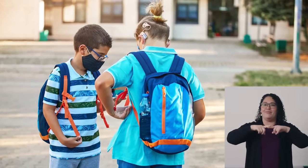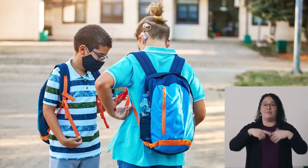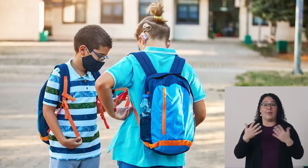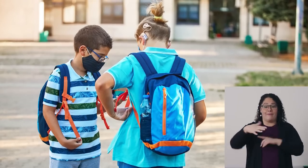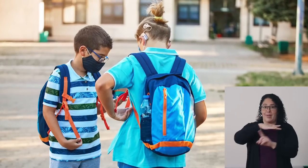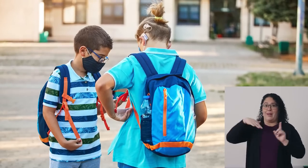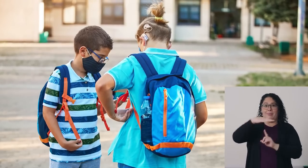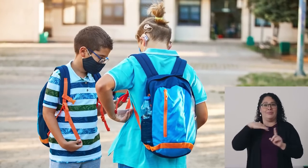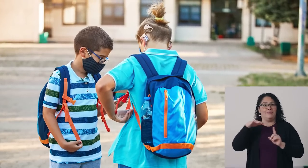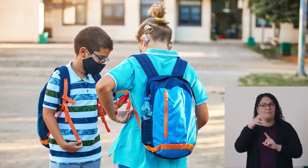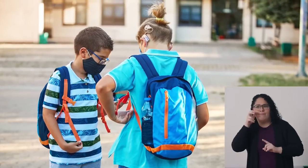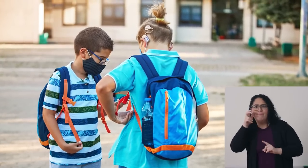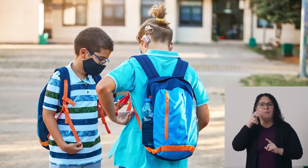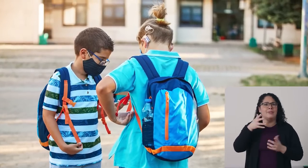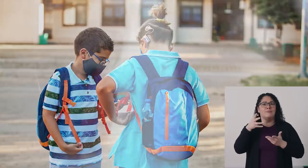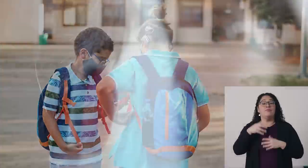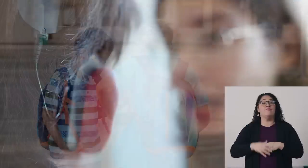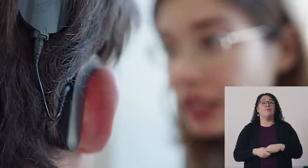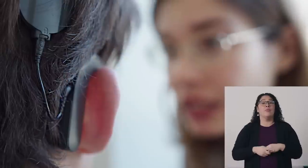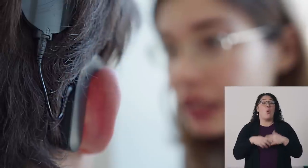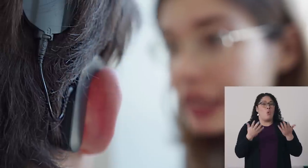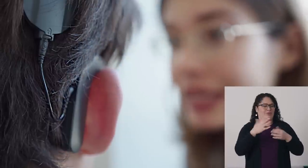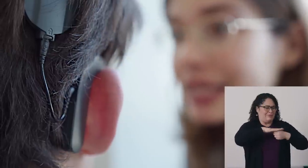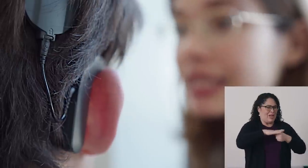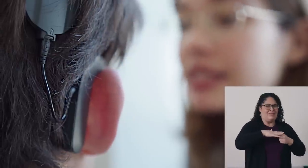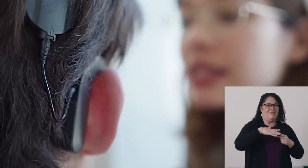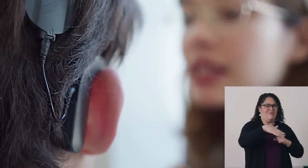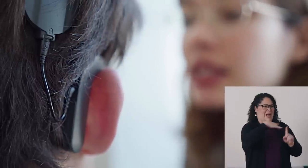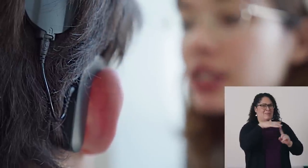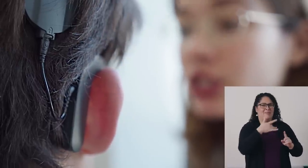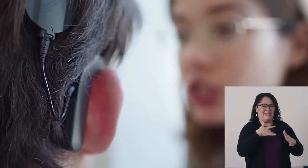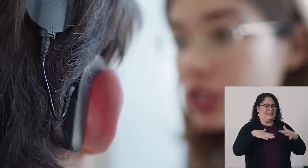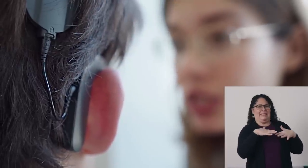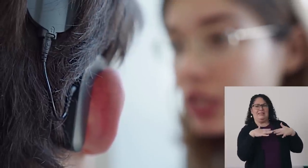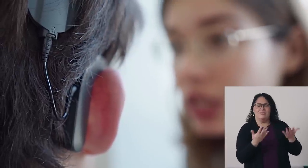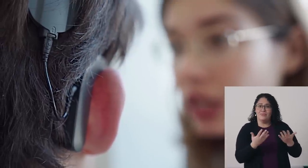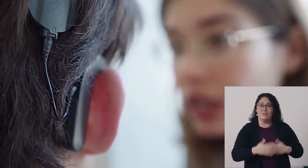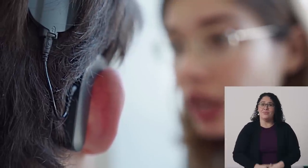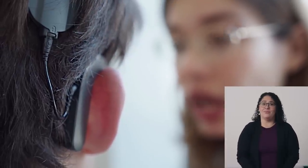Their effectiveness also varies based on noise in the environment and the stress level of the situation.